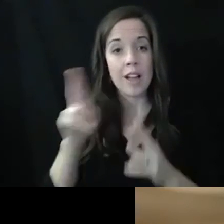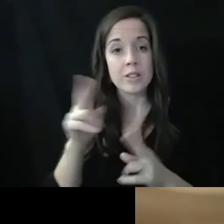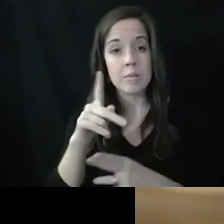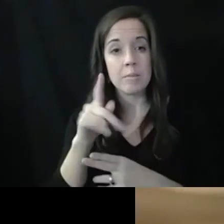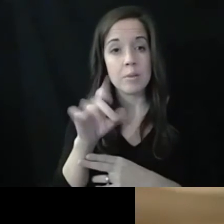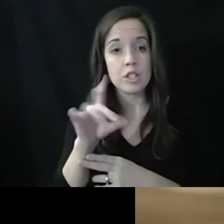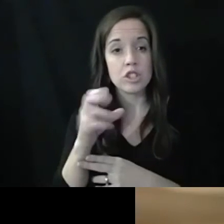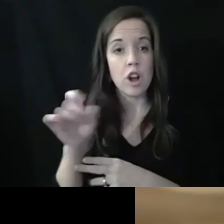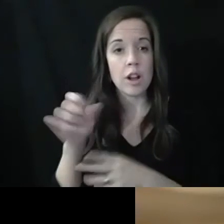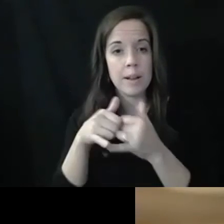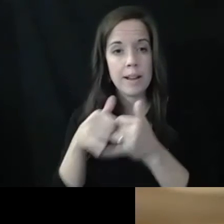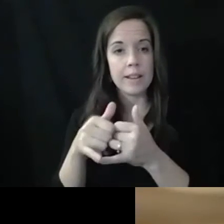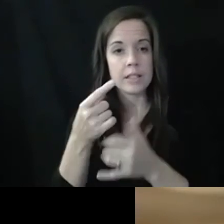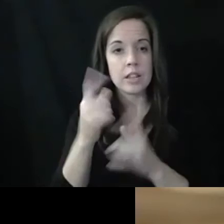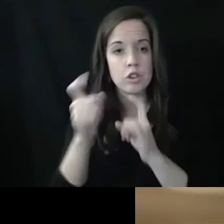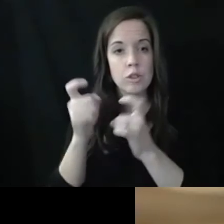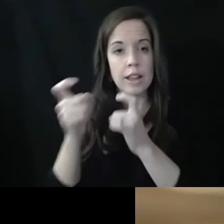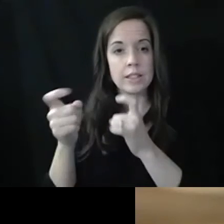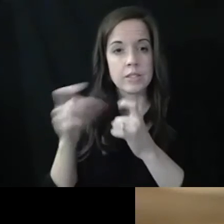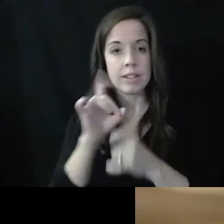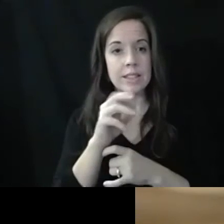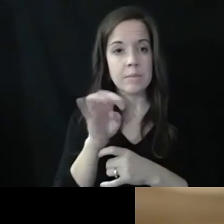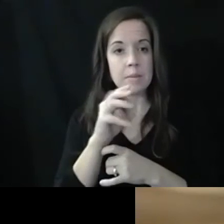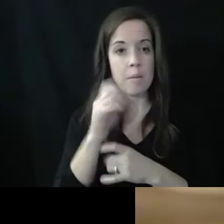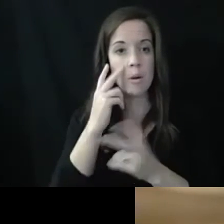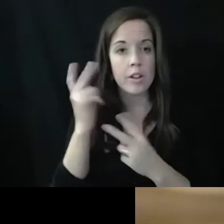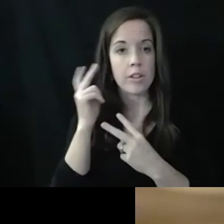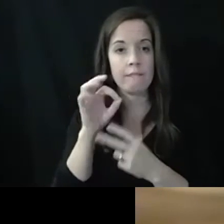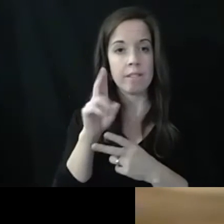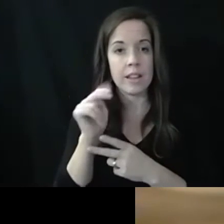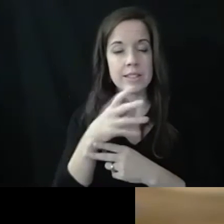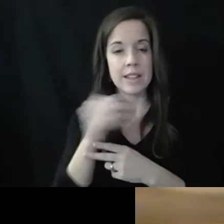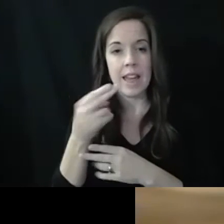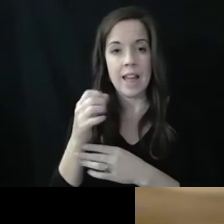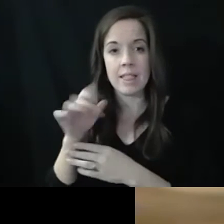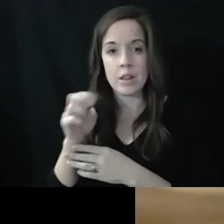grants from the Barbara Deming Memorial Fund and the Helene Wurlitzer Foundation, and fellowships